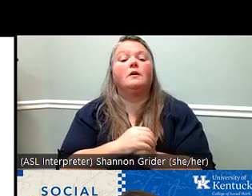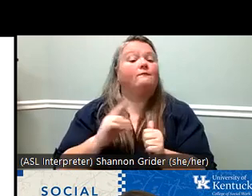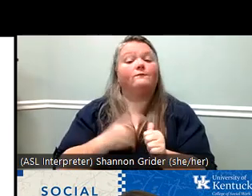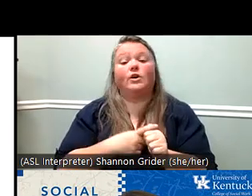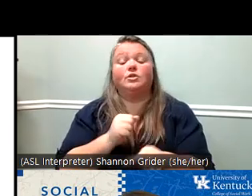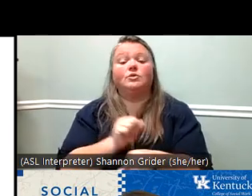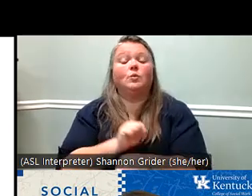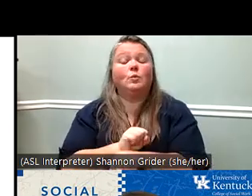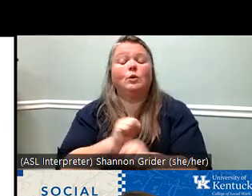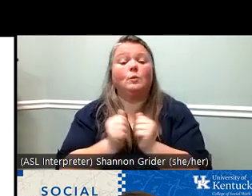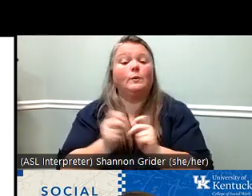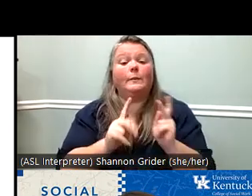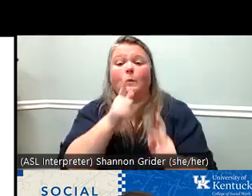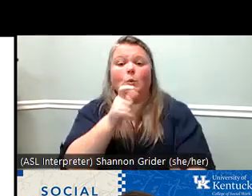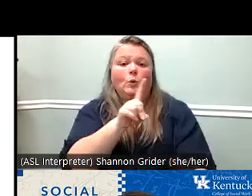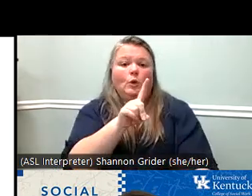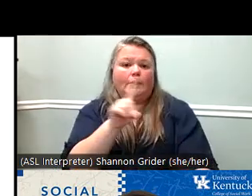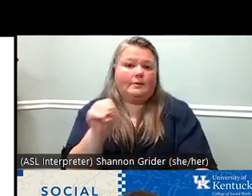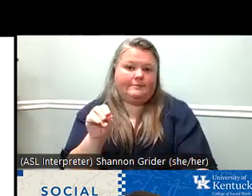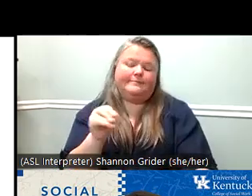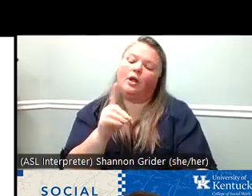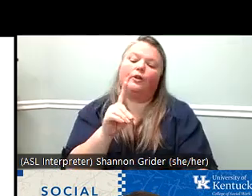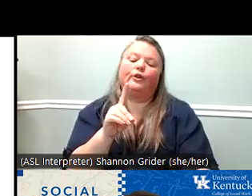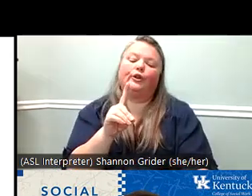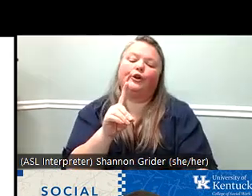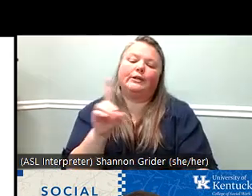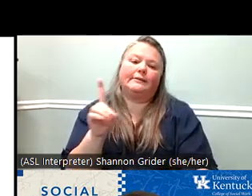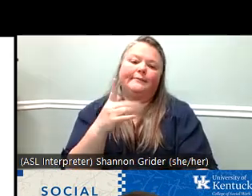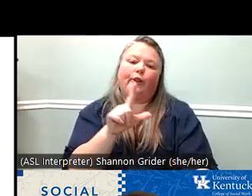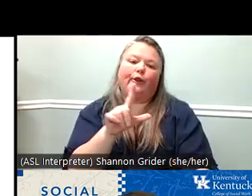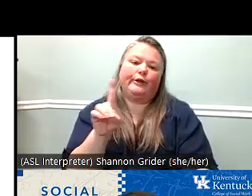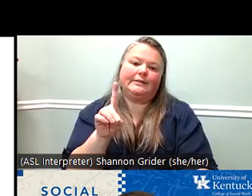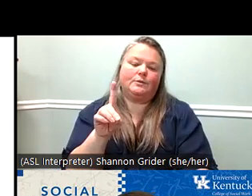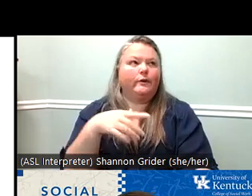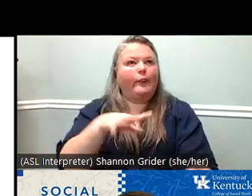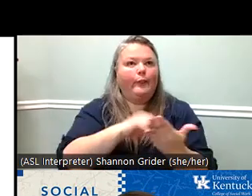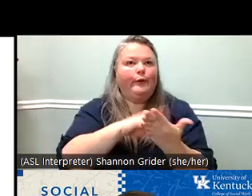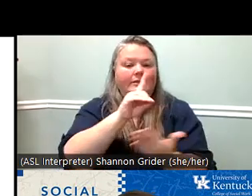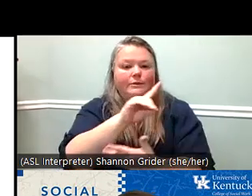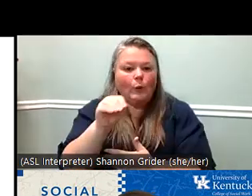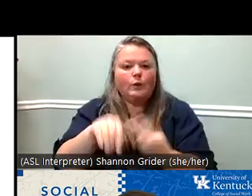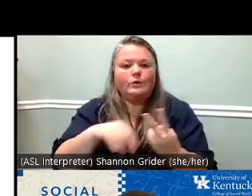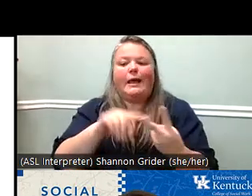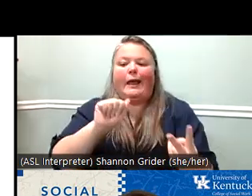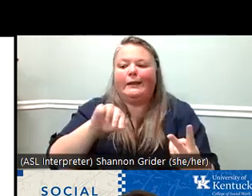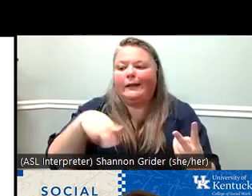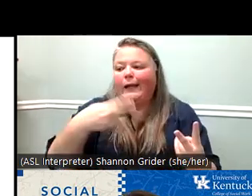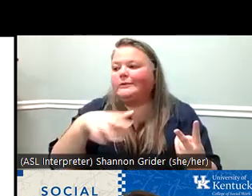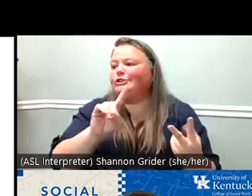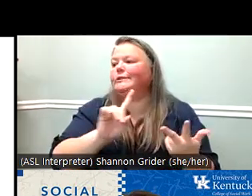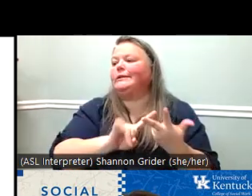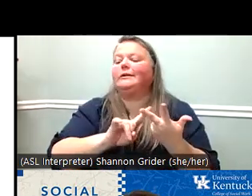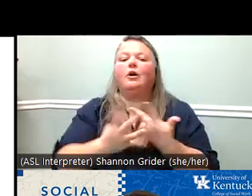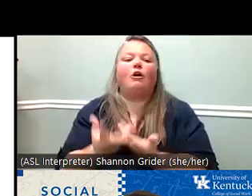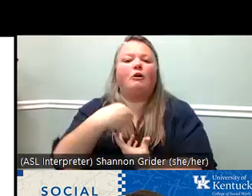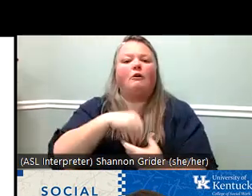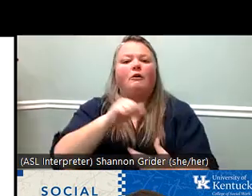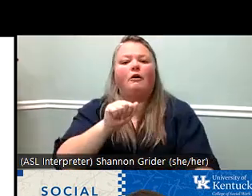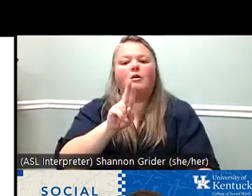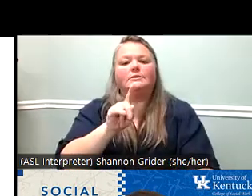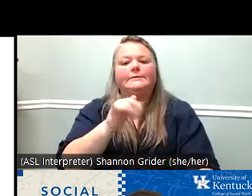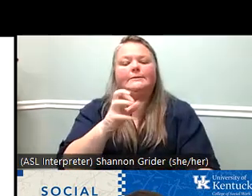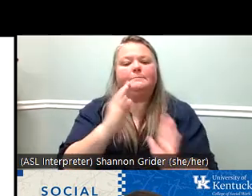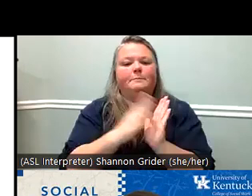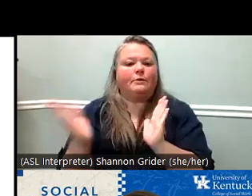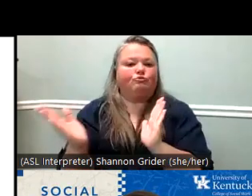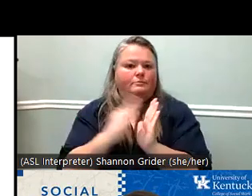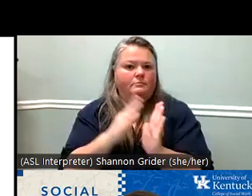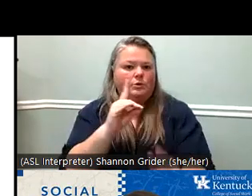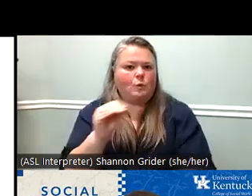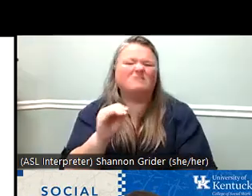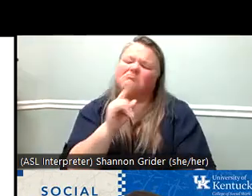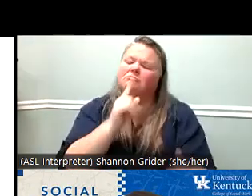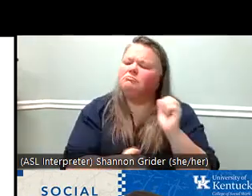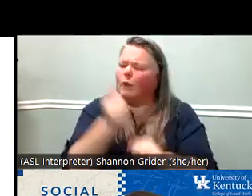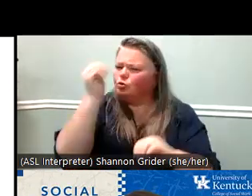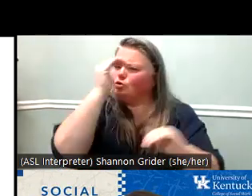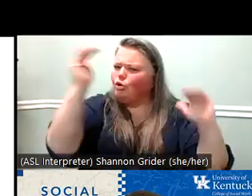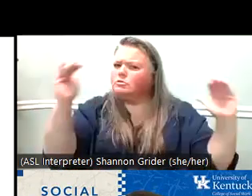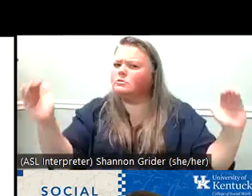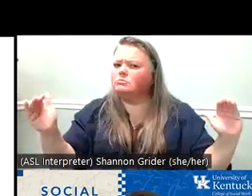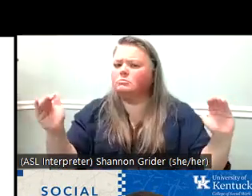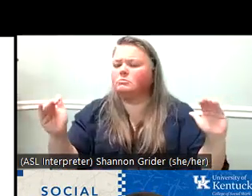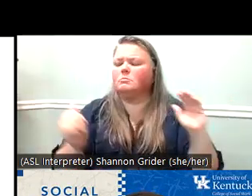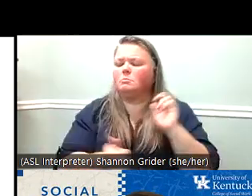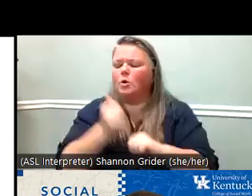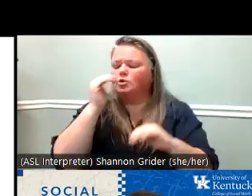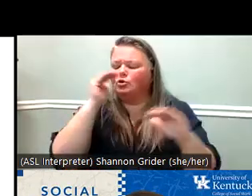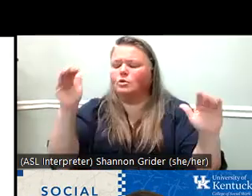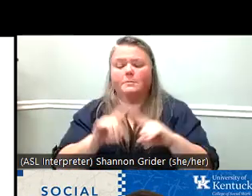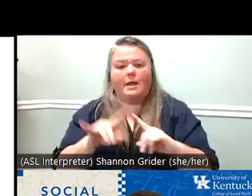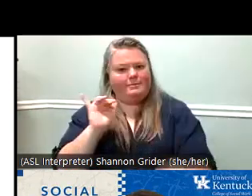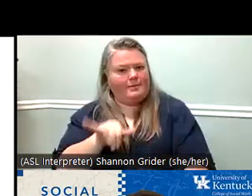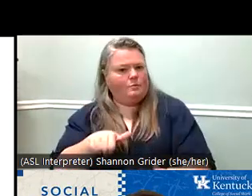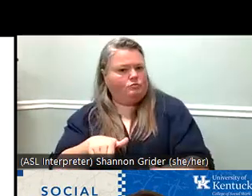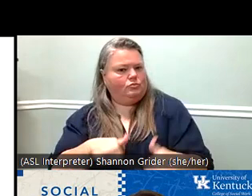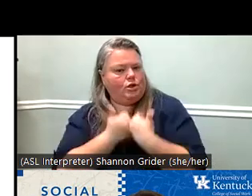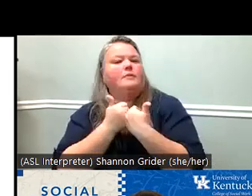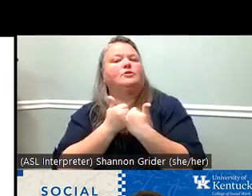GETTING MY MSW, WHICH IS A MASTER'S OF SOCIAL WORK, AND IT WAS A CLINICAL TRACK DEGREE, SO I LEARNED HOW TO BE A THERAPIST WITH THAT DEGREE IN THE MENTAL HEALTH WORLD,